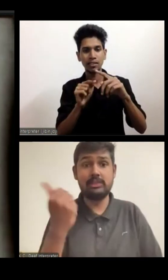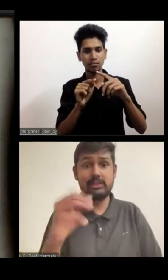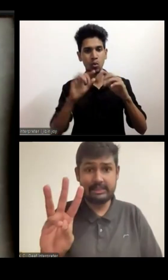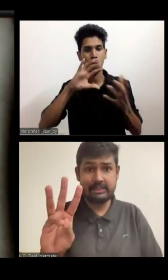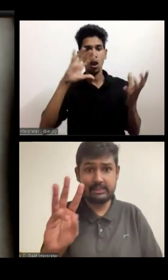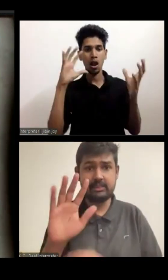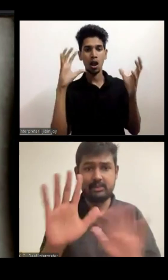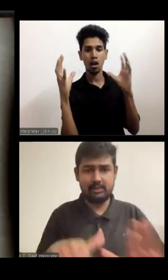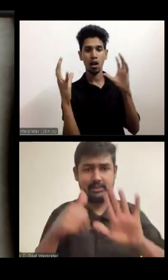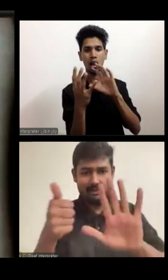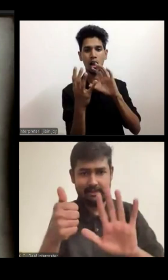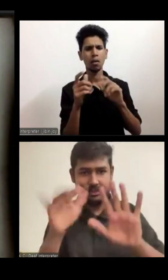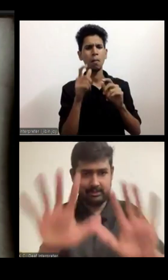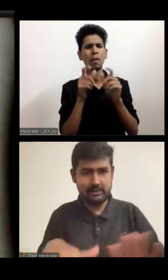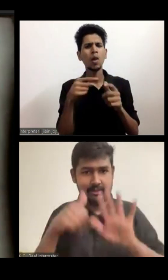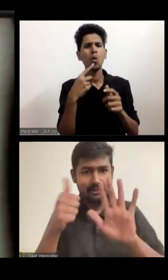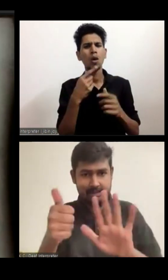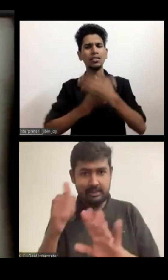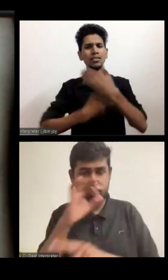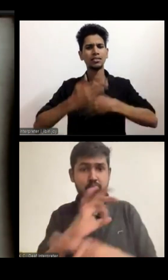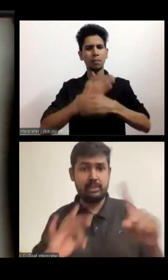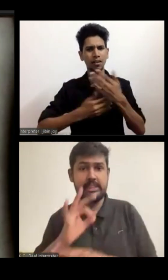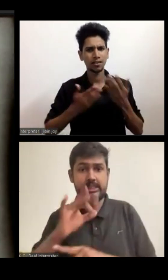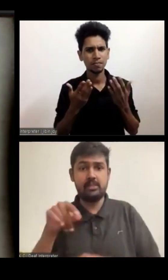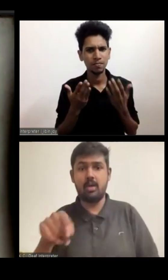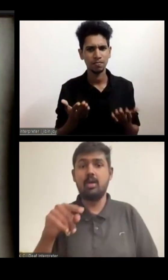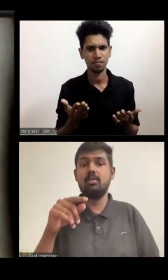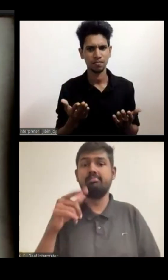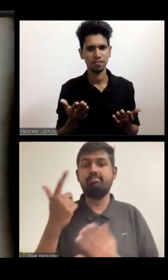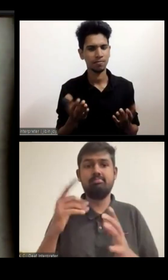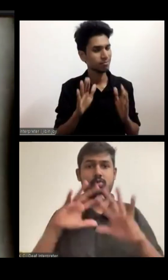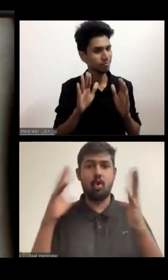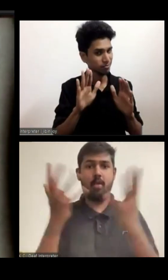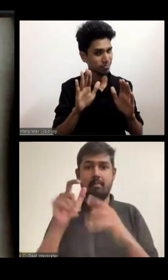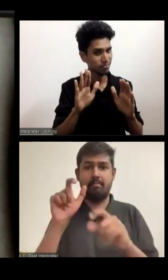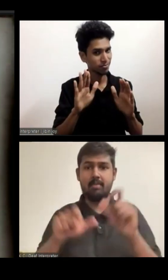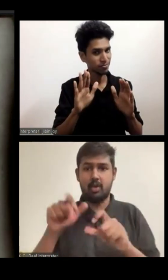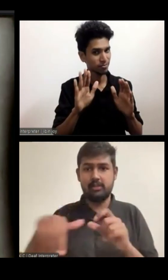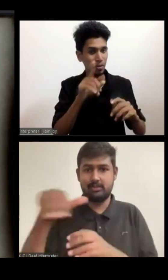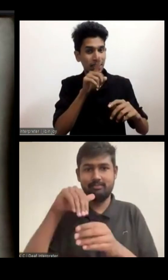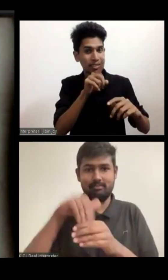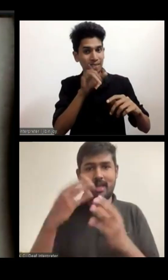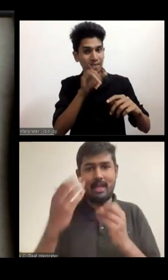How many of them are actually facing the problem when the digital platform is not accessible?